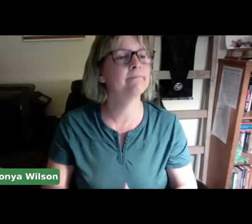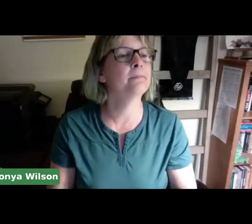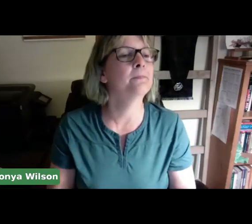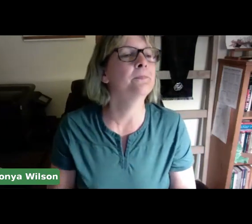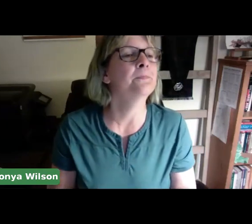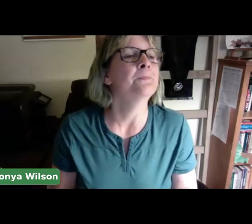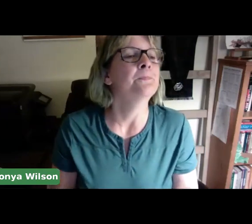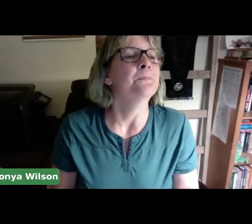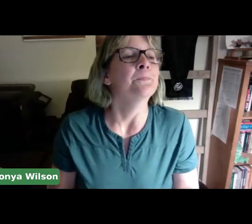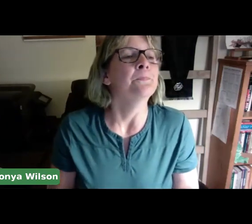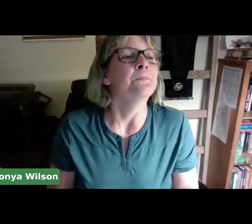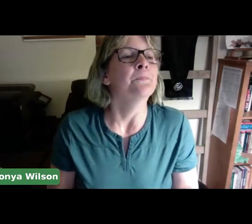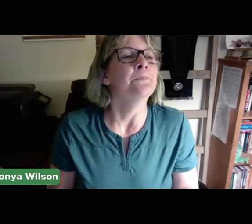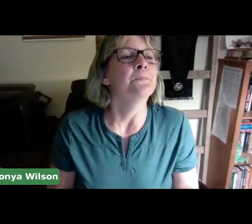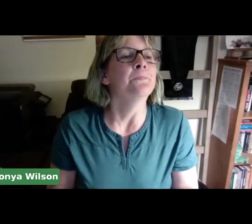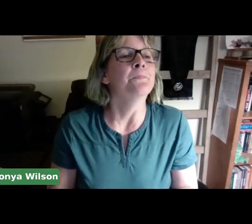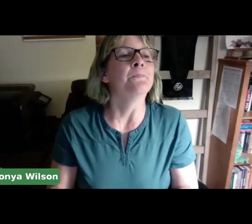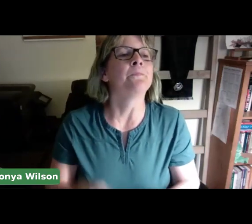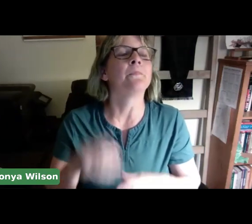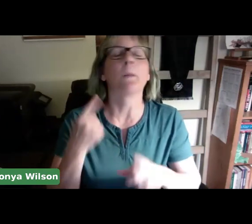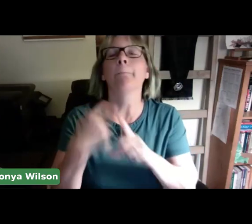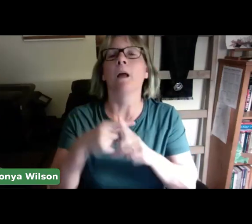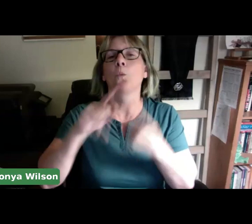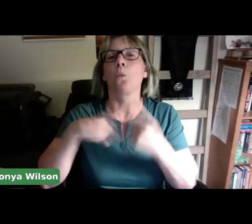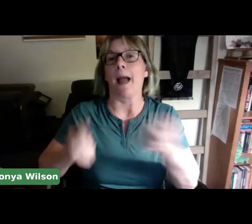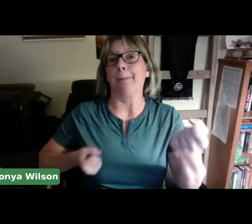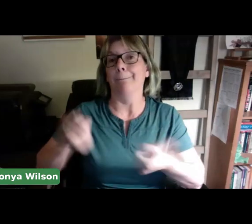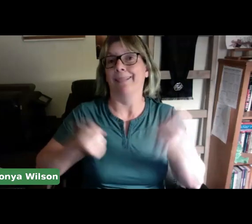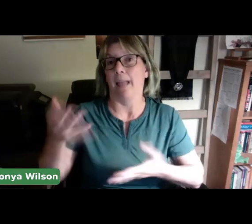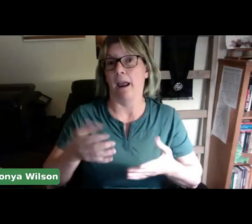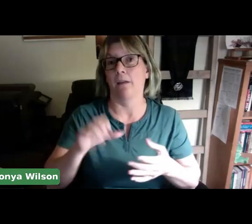I can notice that pretty quickly and that gets my attention.